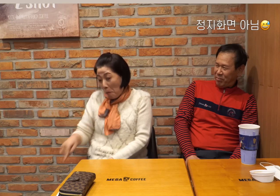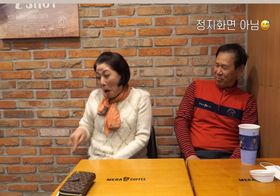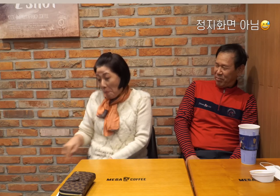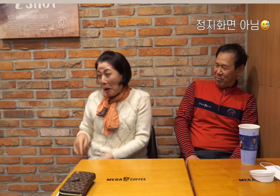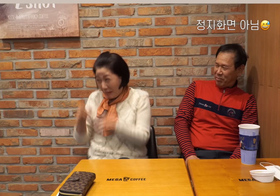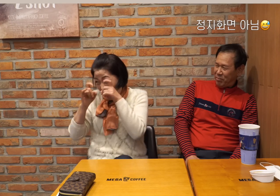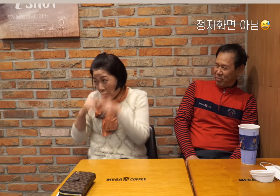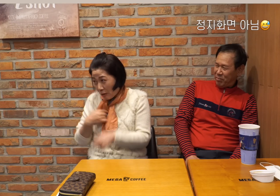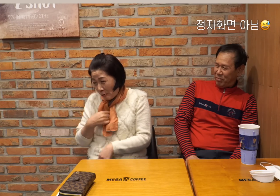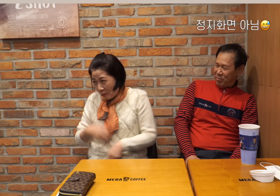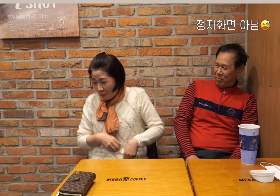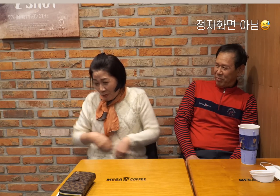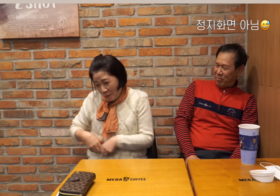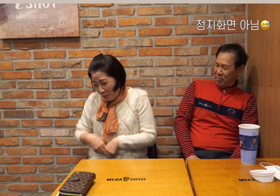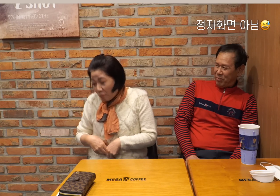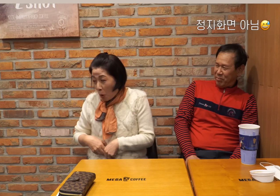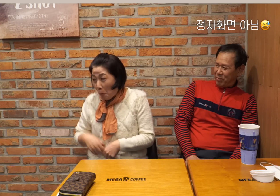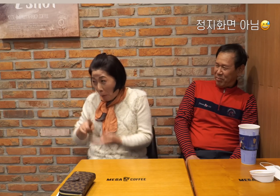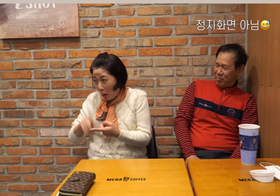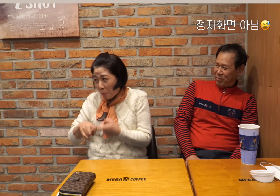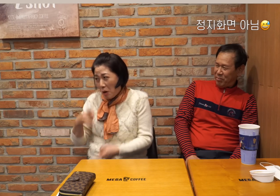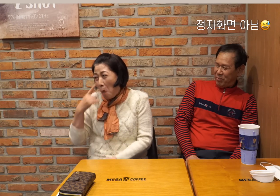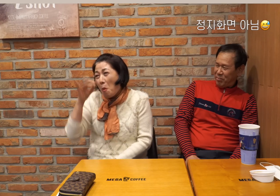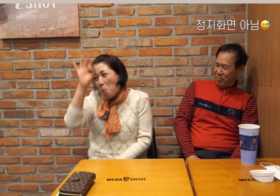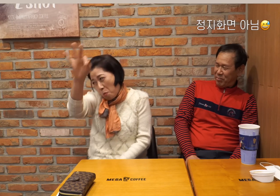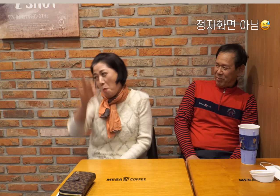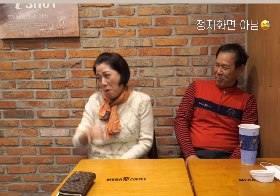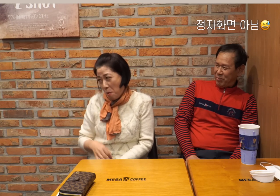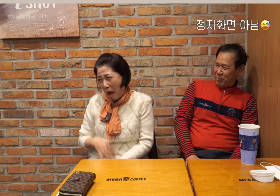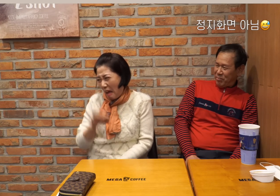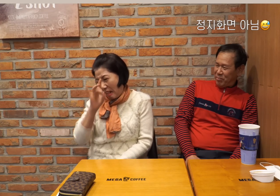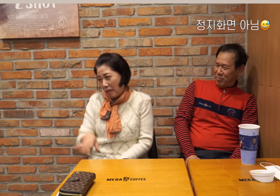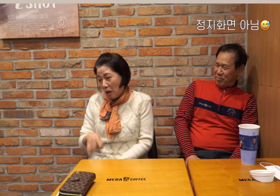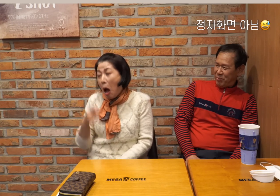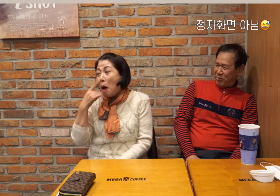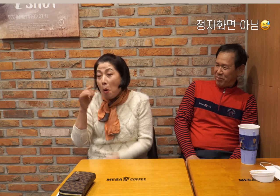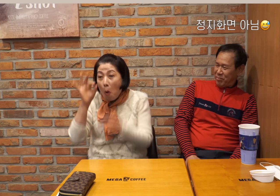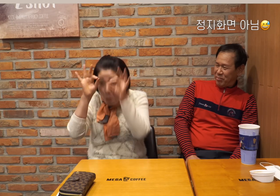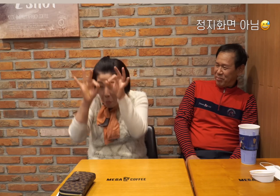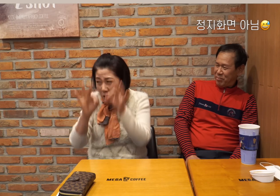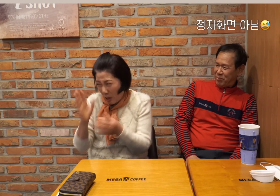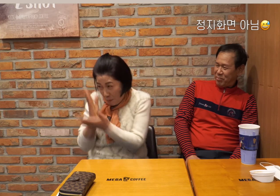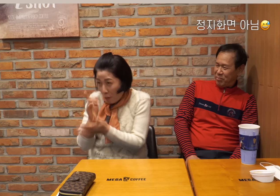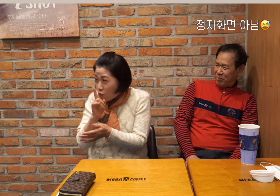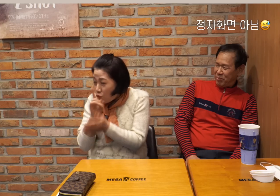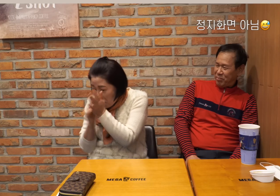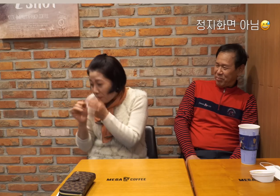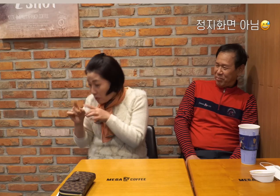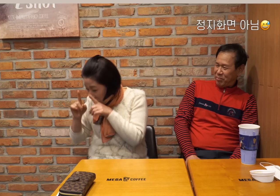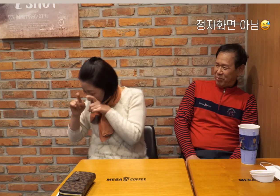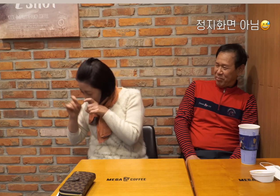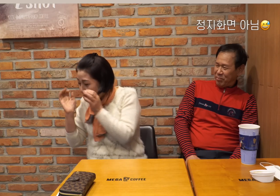so I took a simple picture and showed it to her.